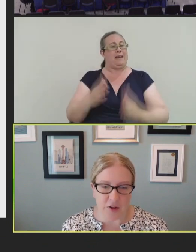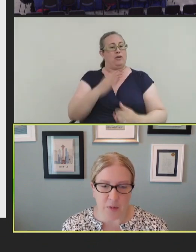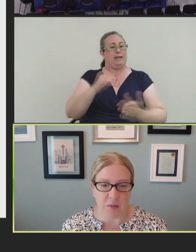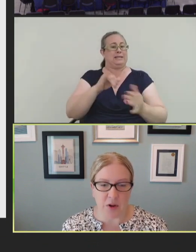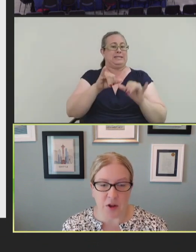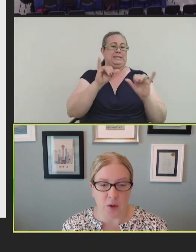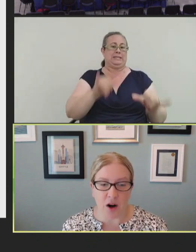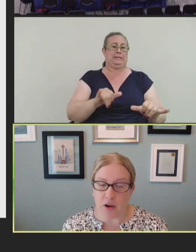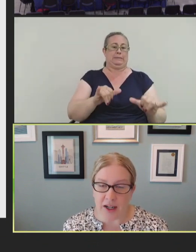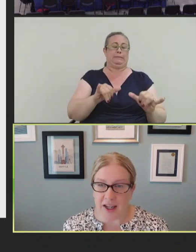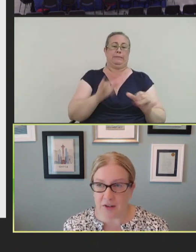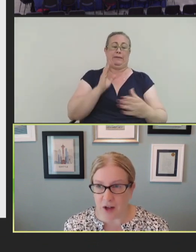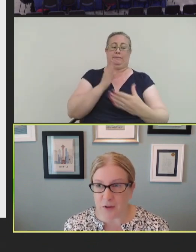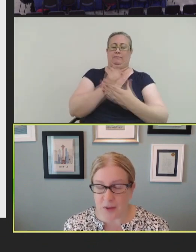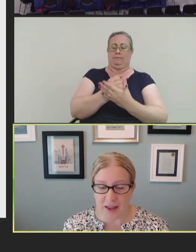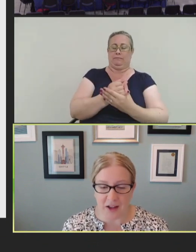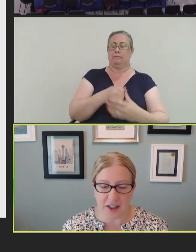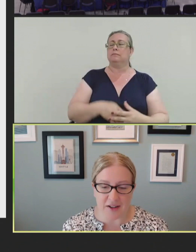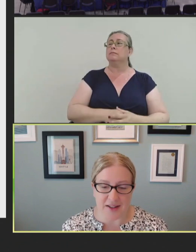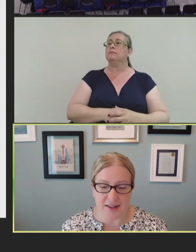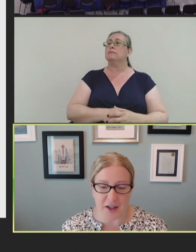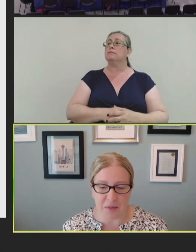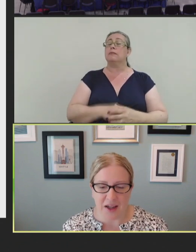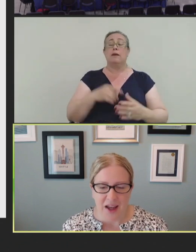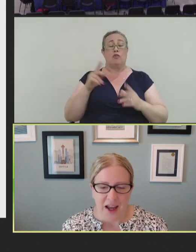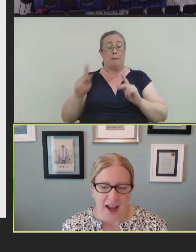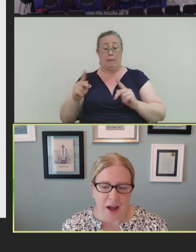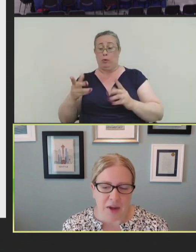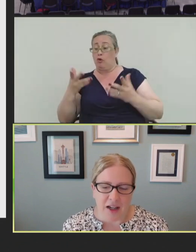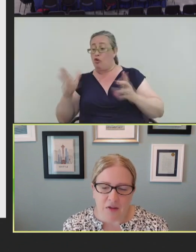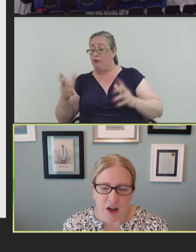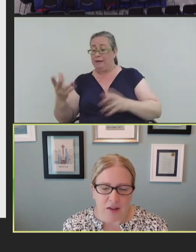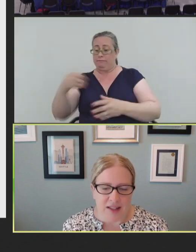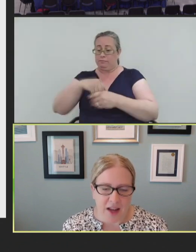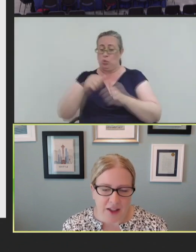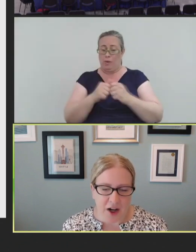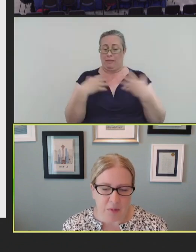for people who are already involved with the healthcare system. It involves healthcare